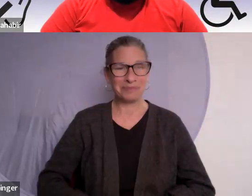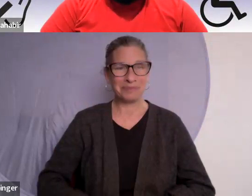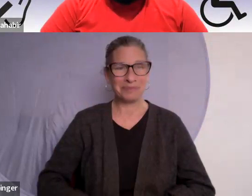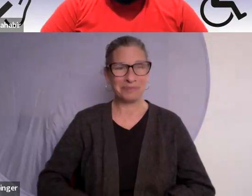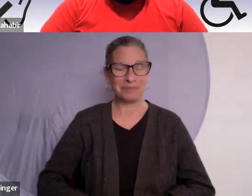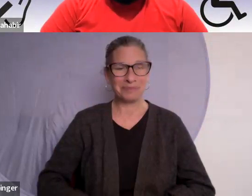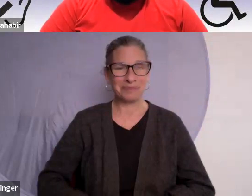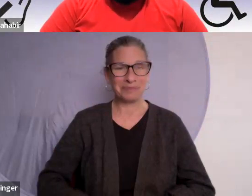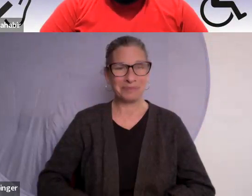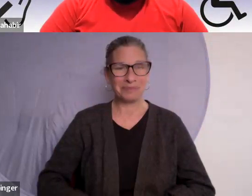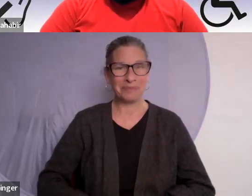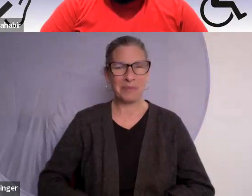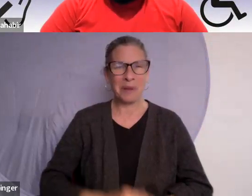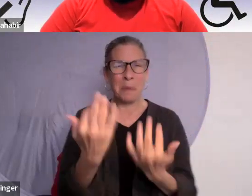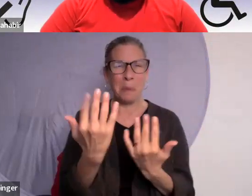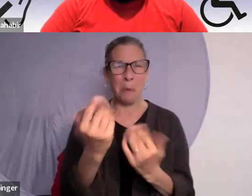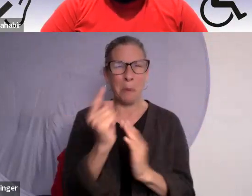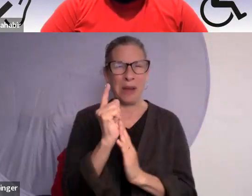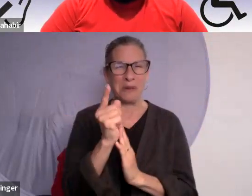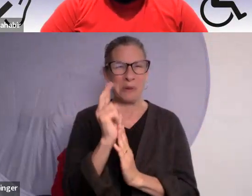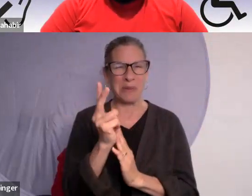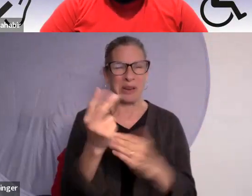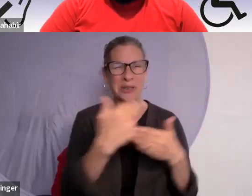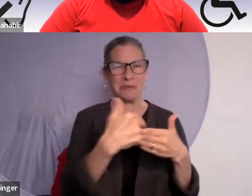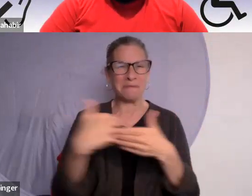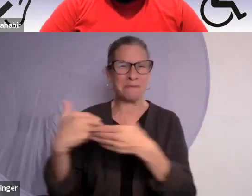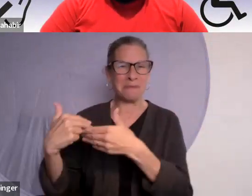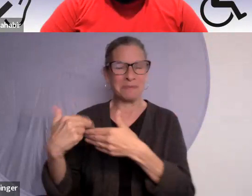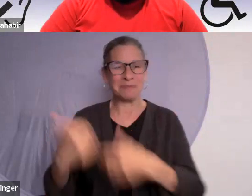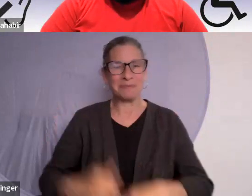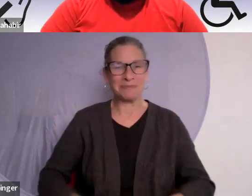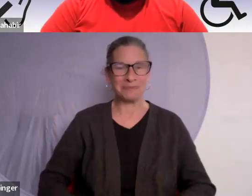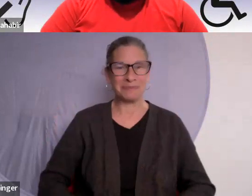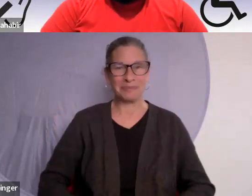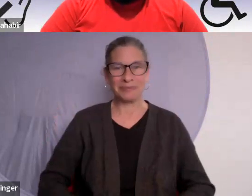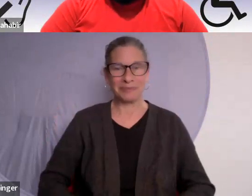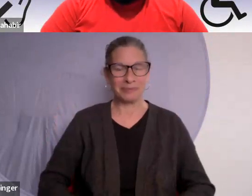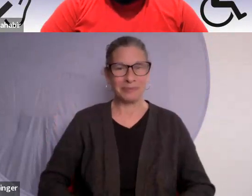We're just gonna wait a few seconds for everyone to join.